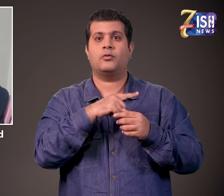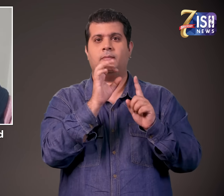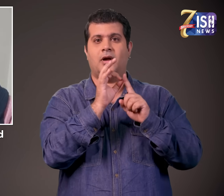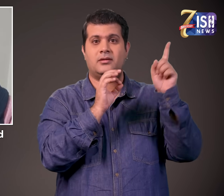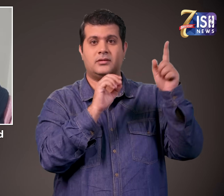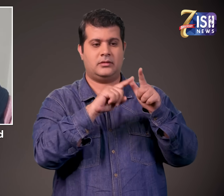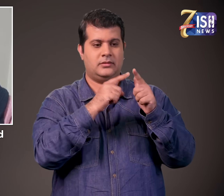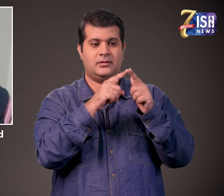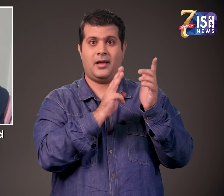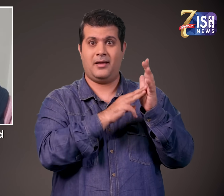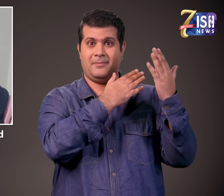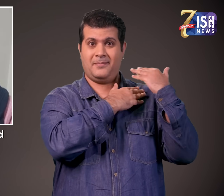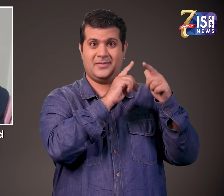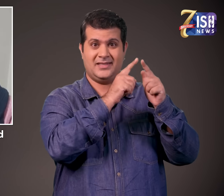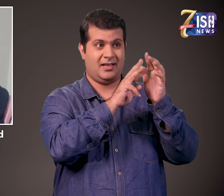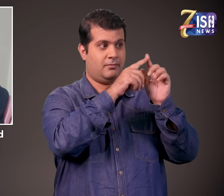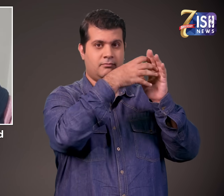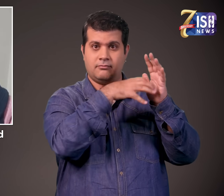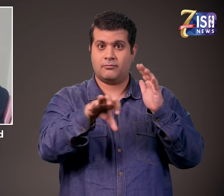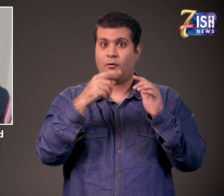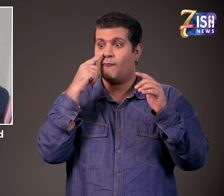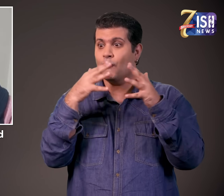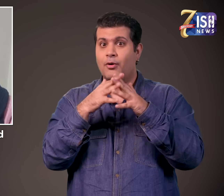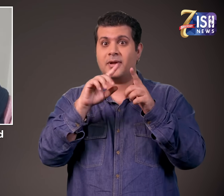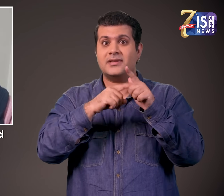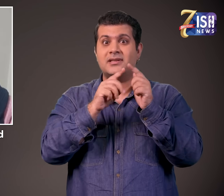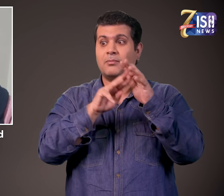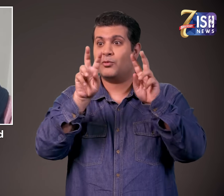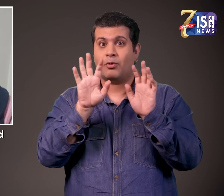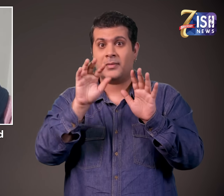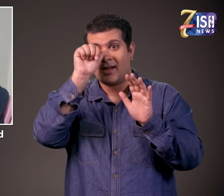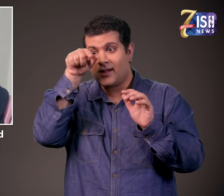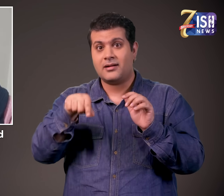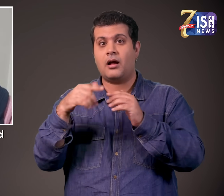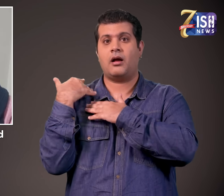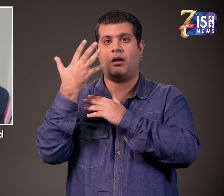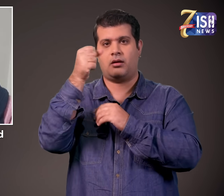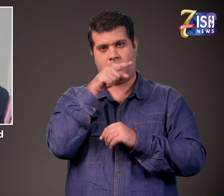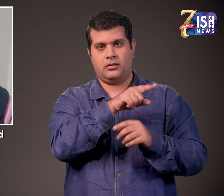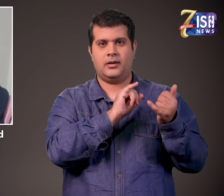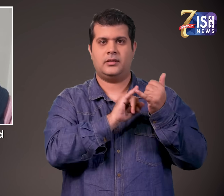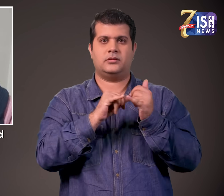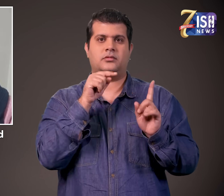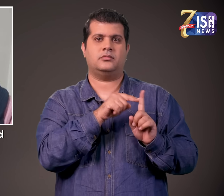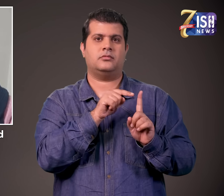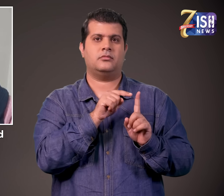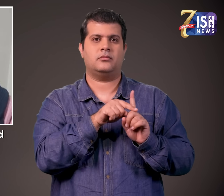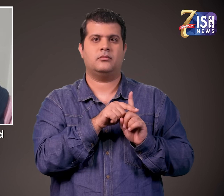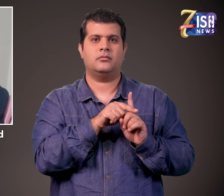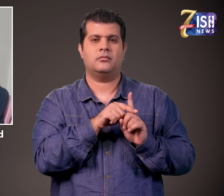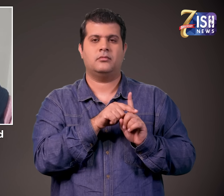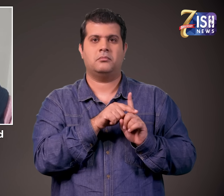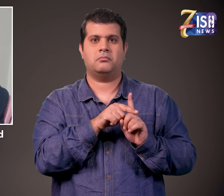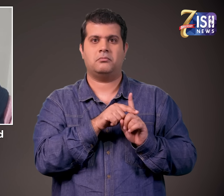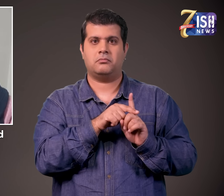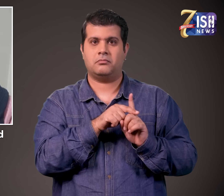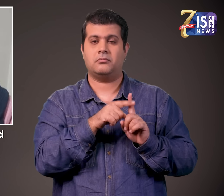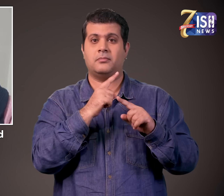of the Pakistan-based terror group Jaish-e-Mohammed (JeM) in India. Shocking!